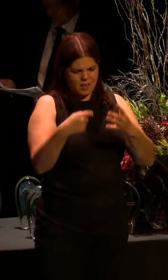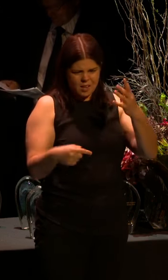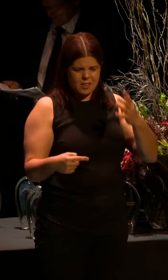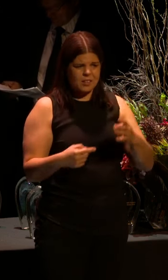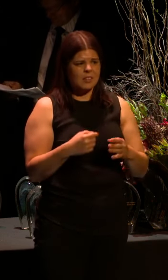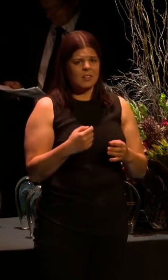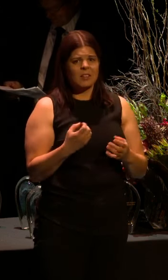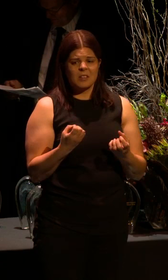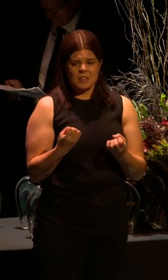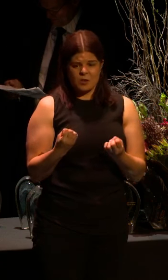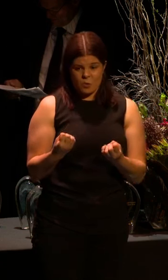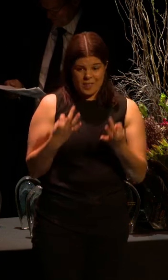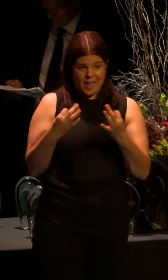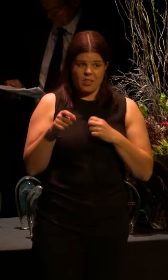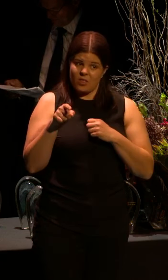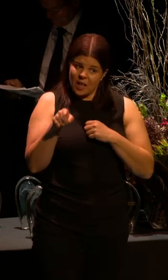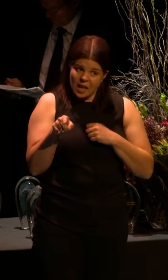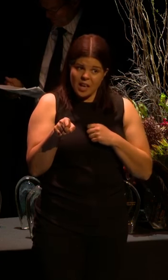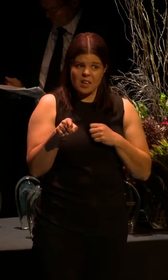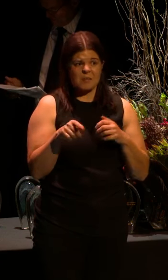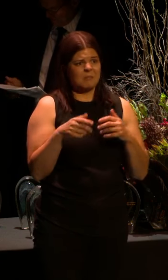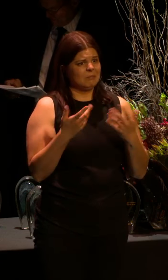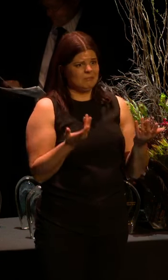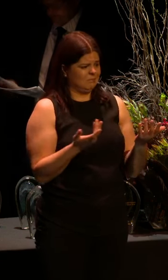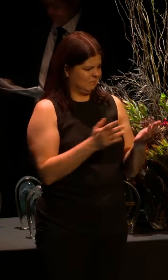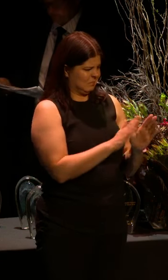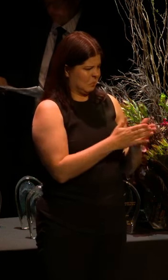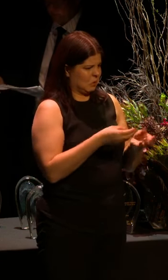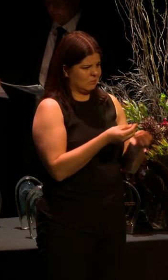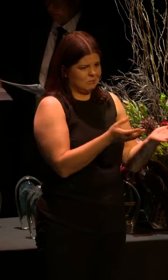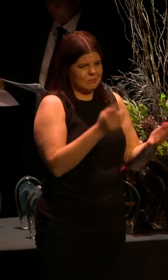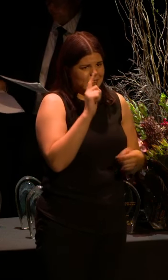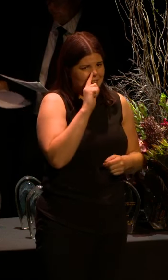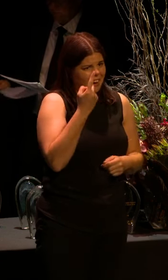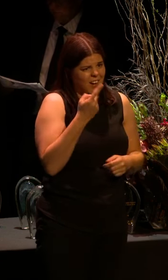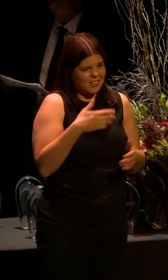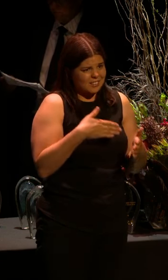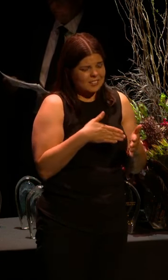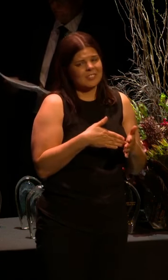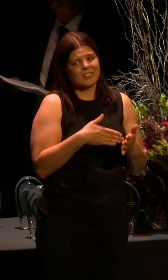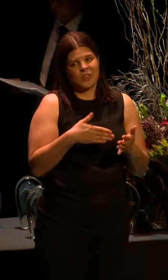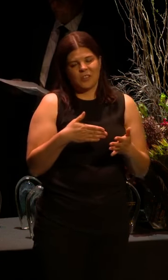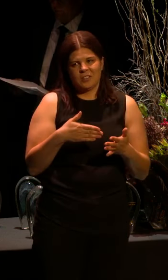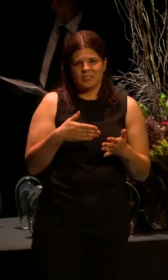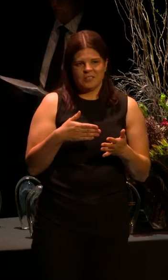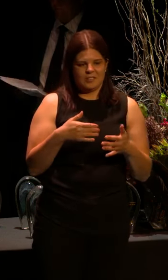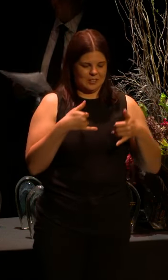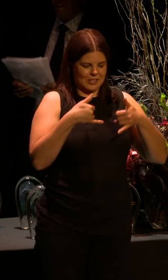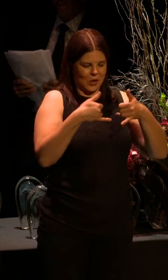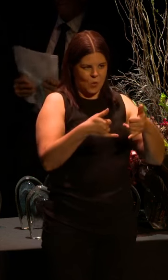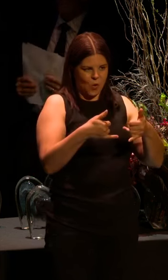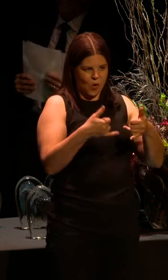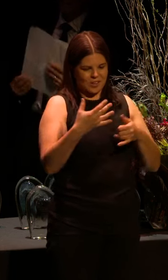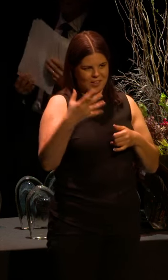so really this award is as much theirs as it is mine, except that I'm going to be spending the money.